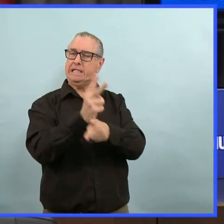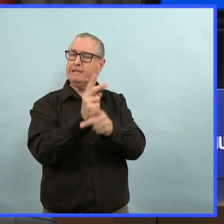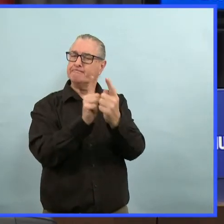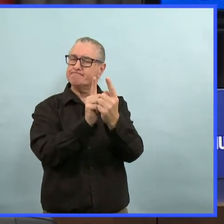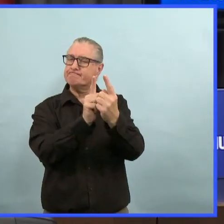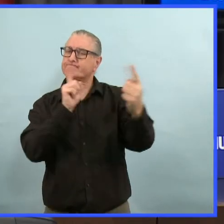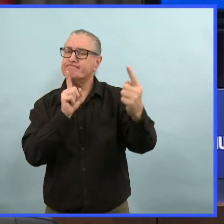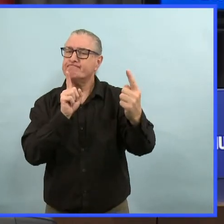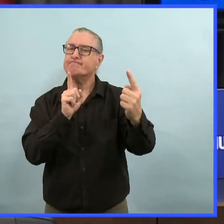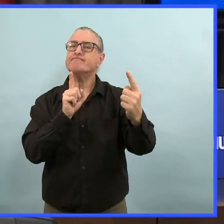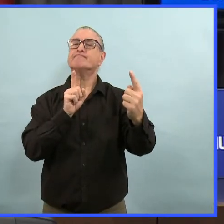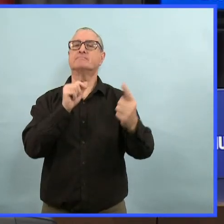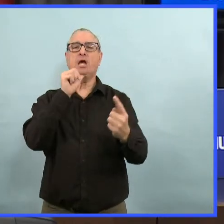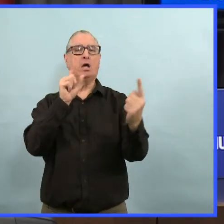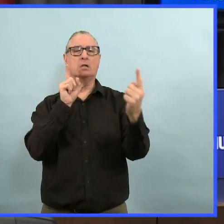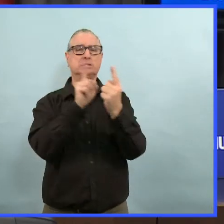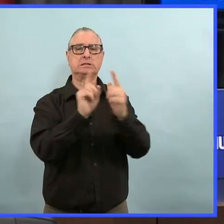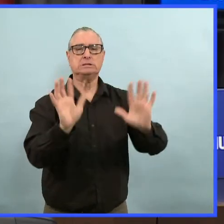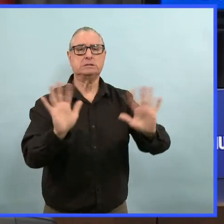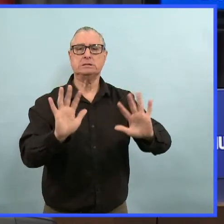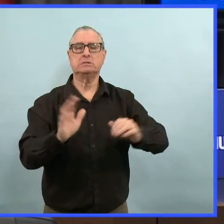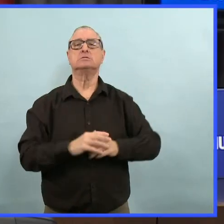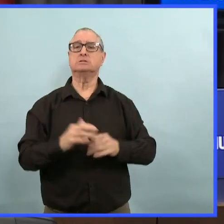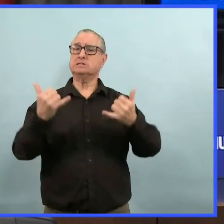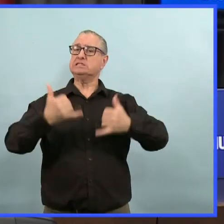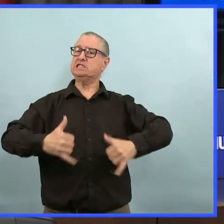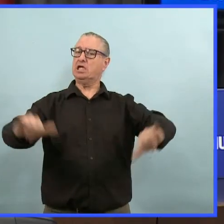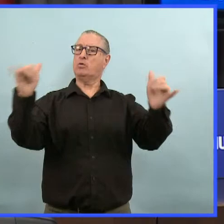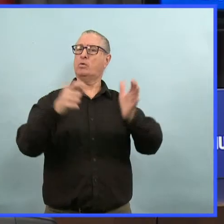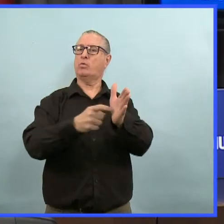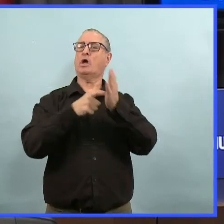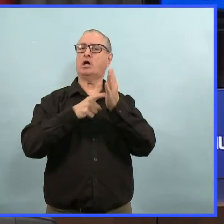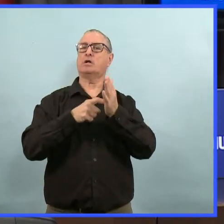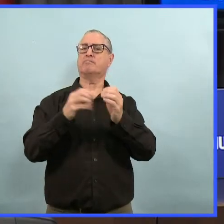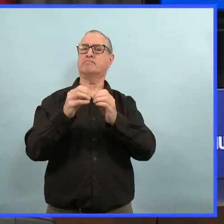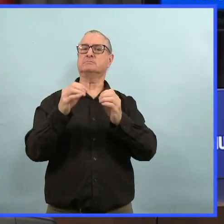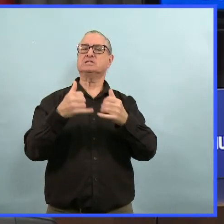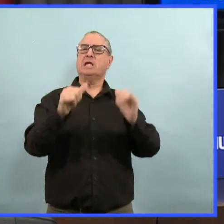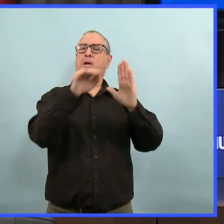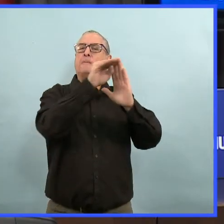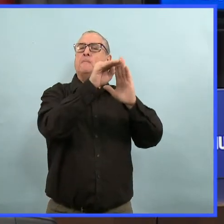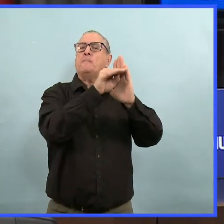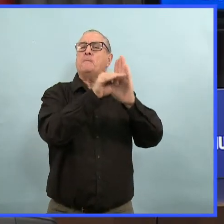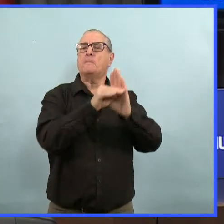for many interactions visitor guidelines will also continue to be reviewed over the